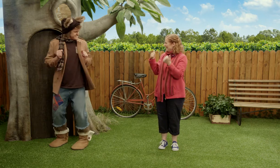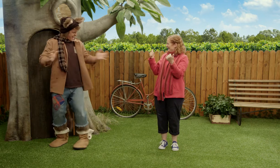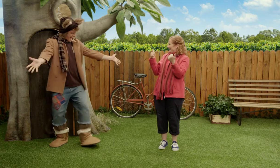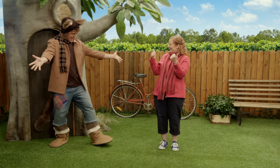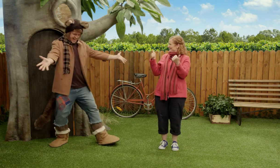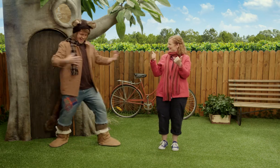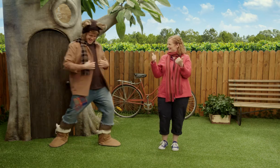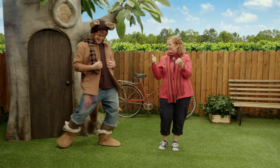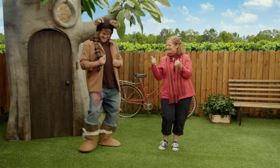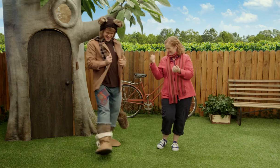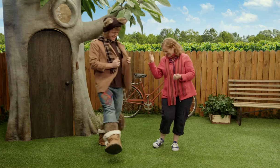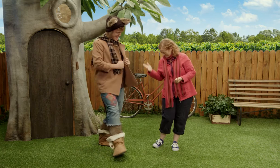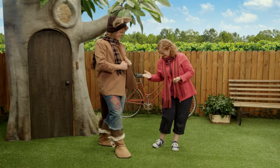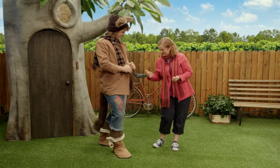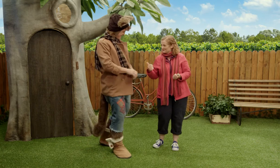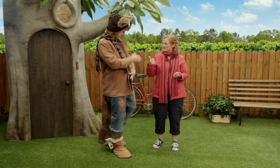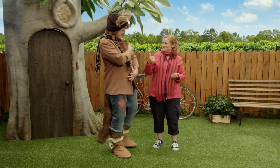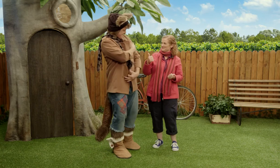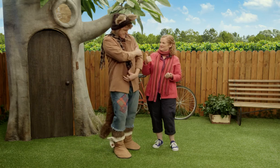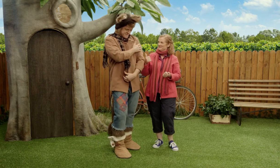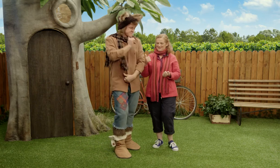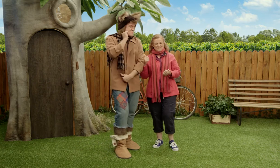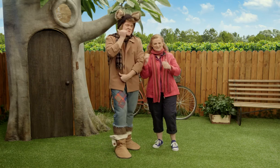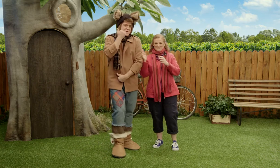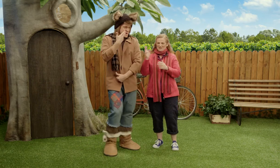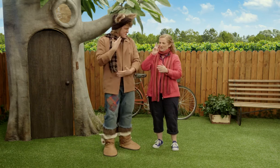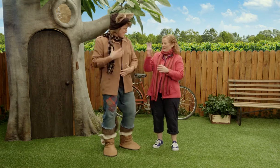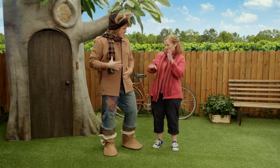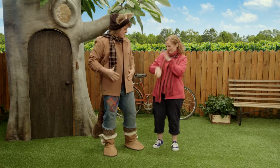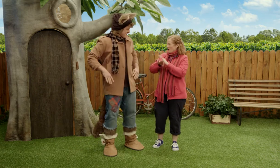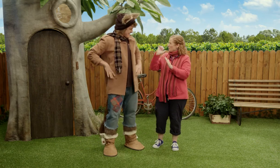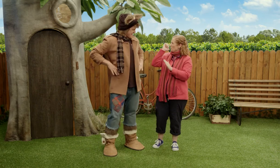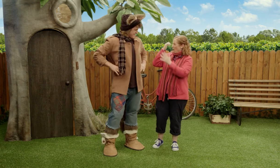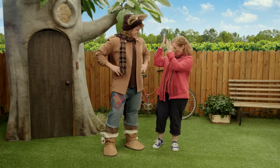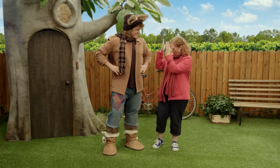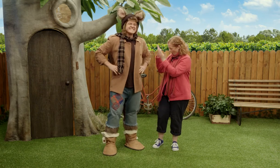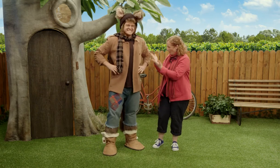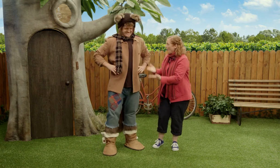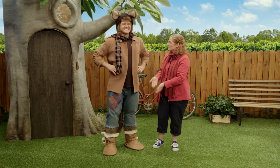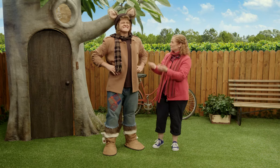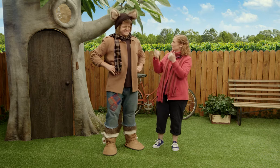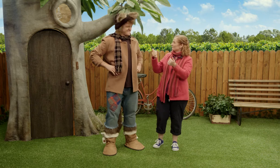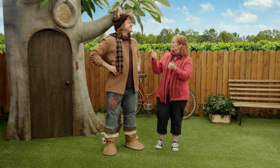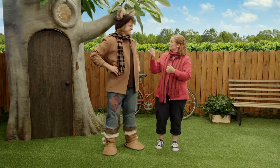Ta da! You look great. You look warm now.